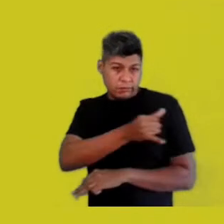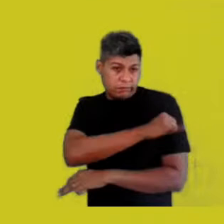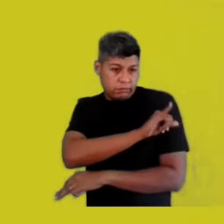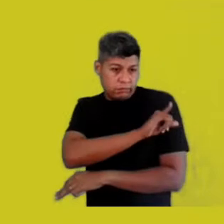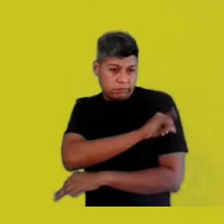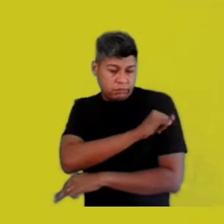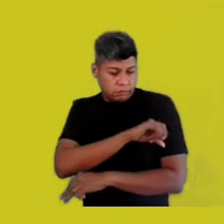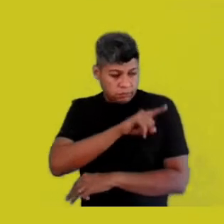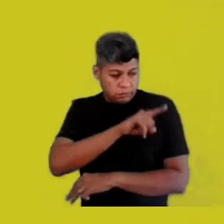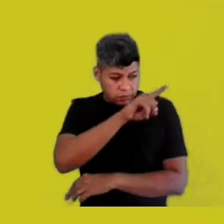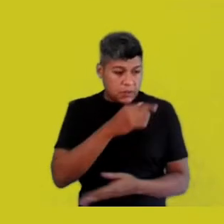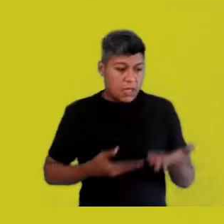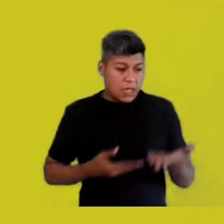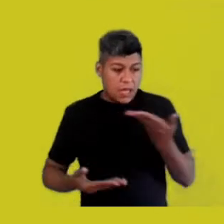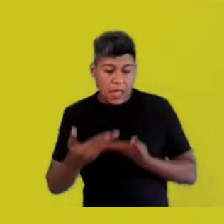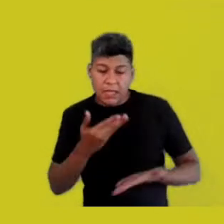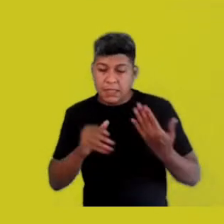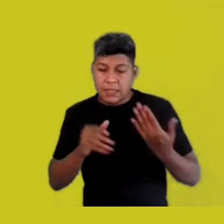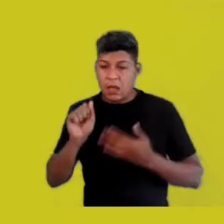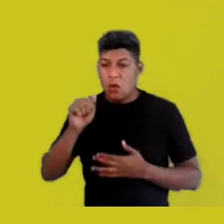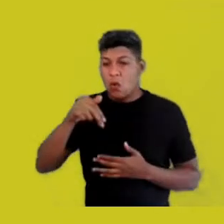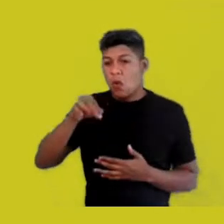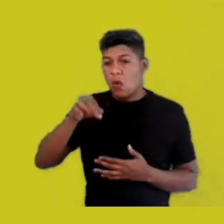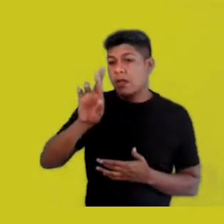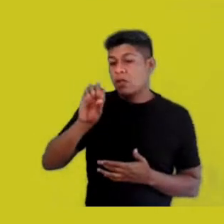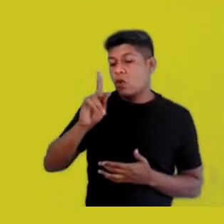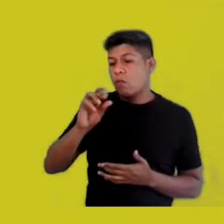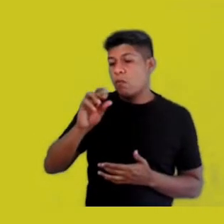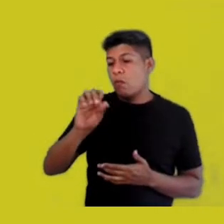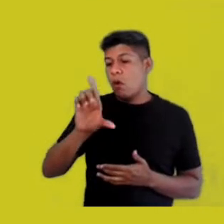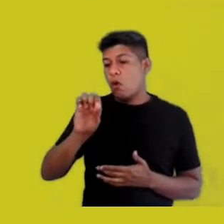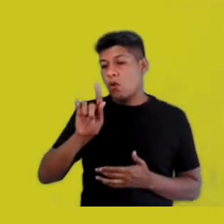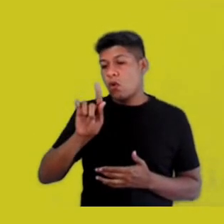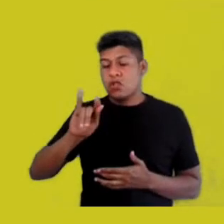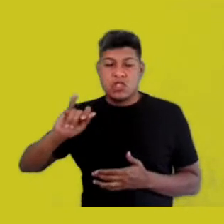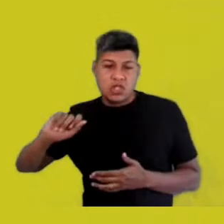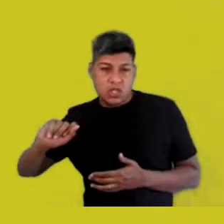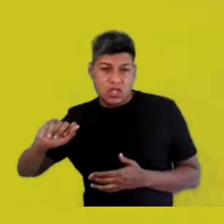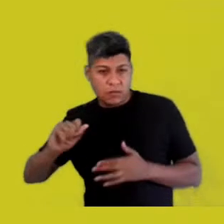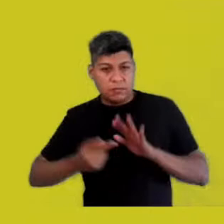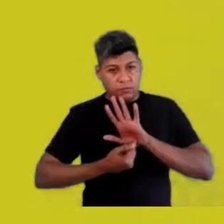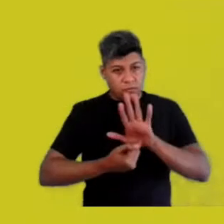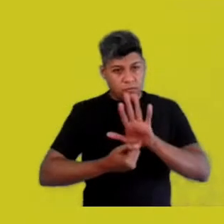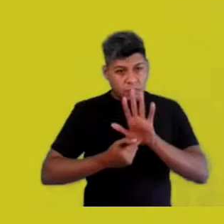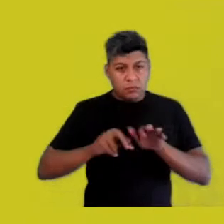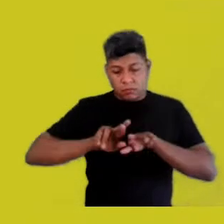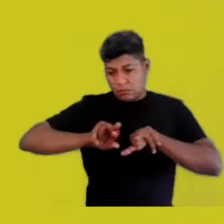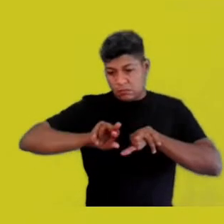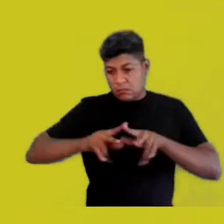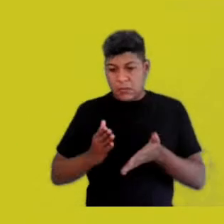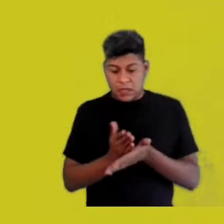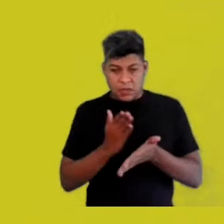and in Anthropology, Art and Literature relations. He has published several articles and books,